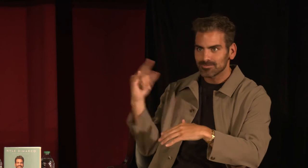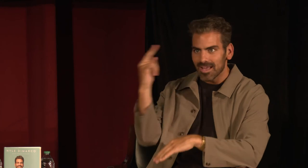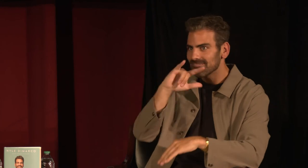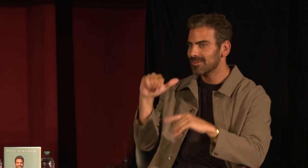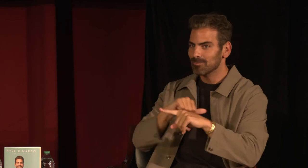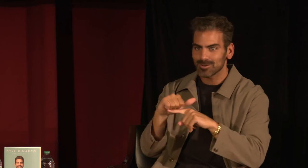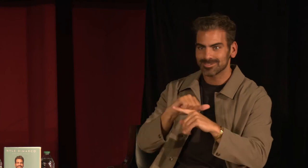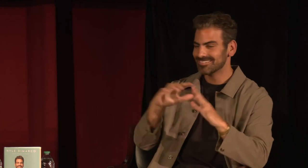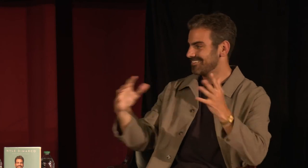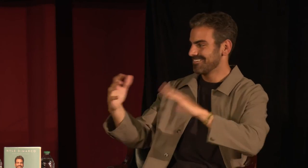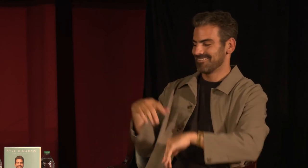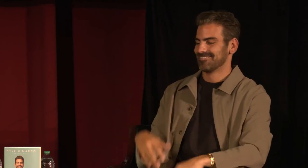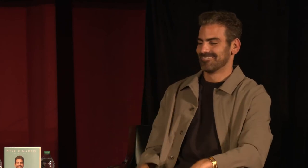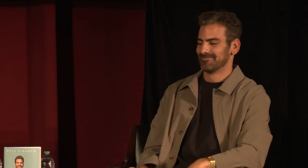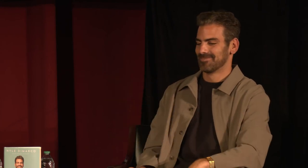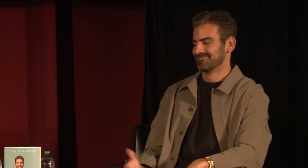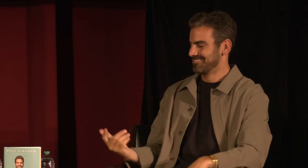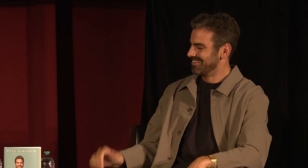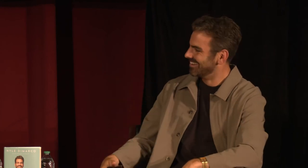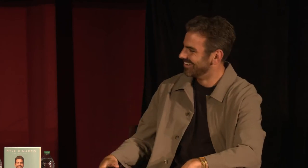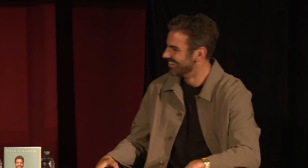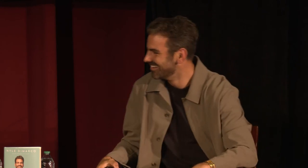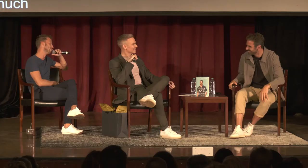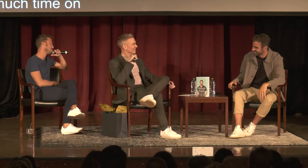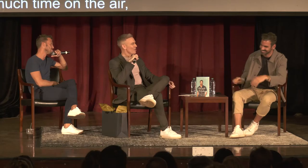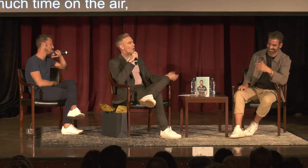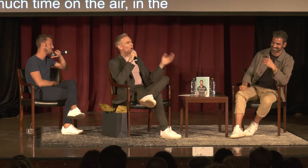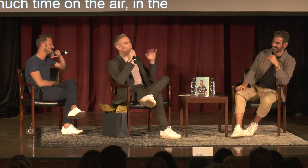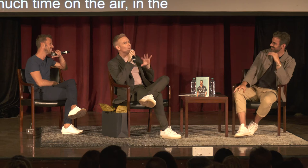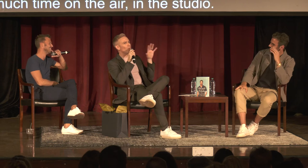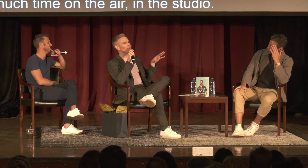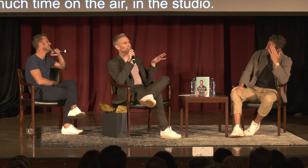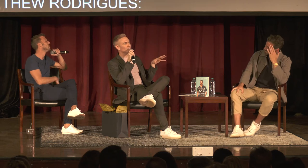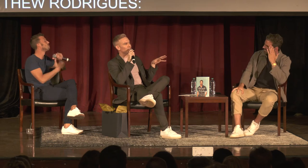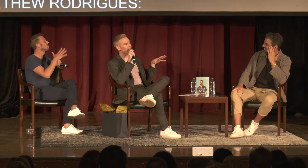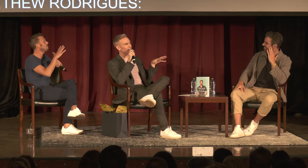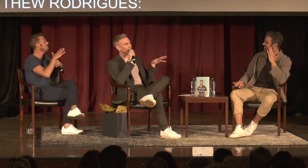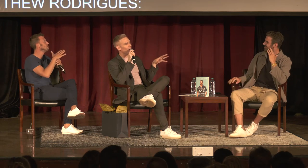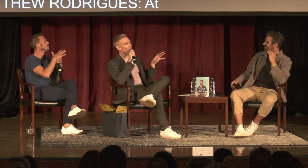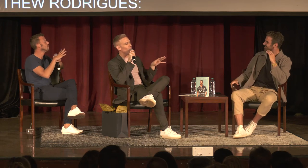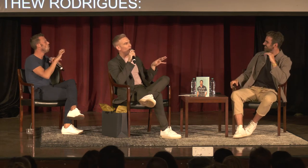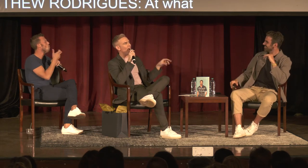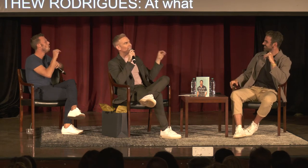It's just so much time that you spend in the air, spend in the studio. At what point did you think, oh,